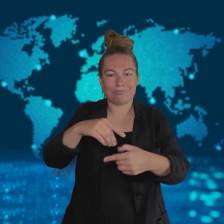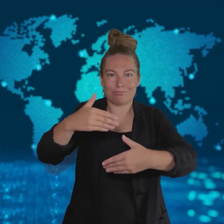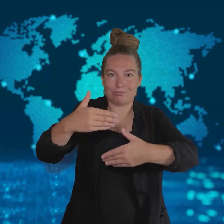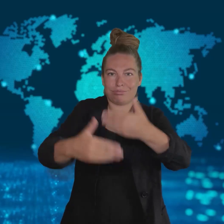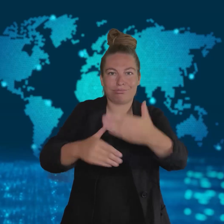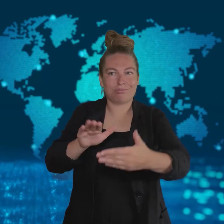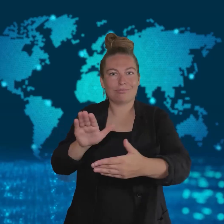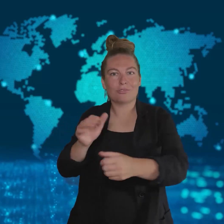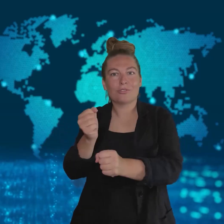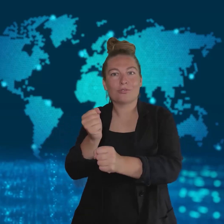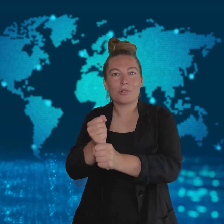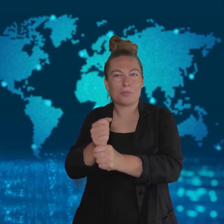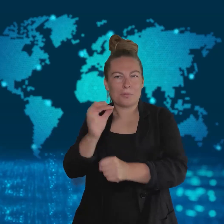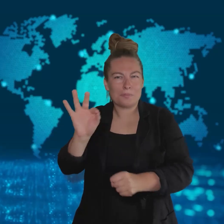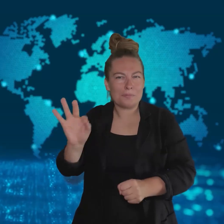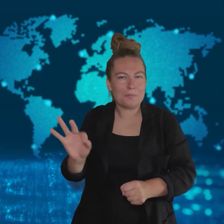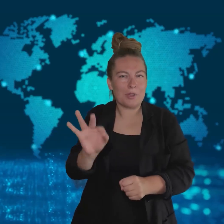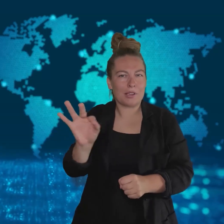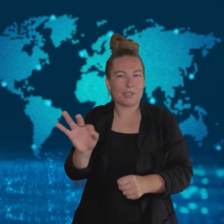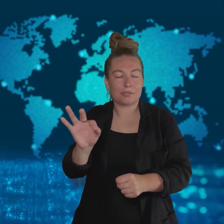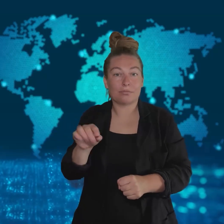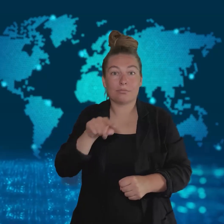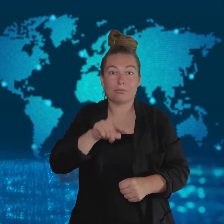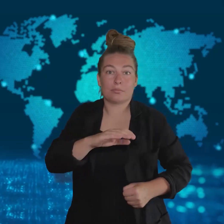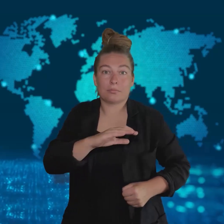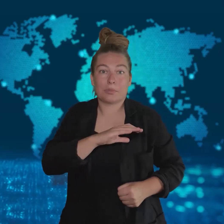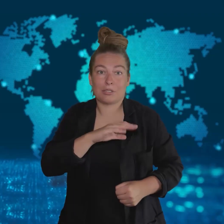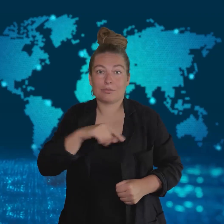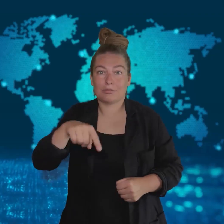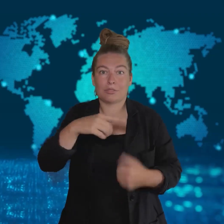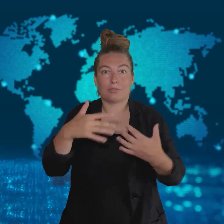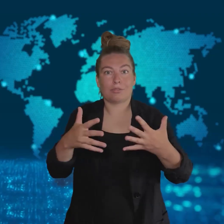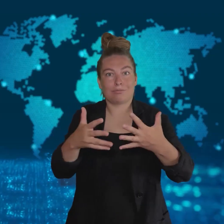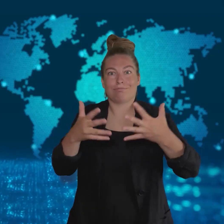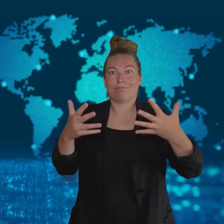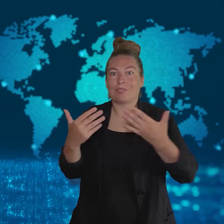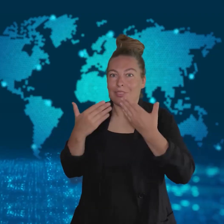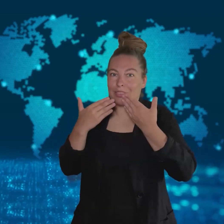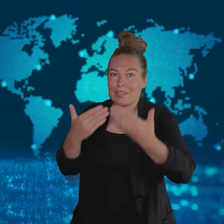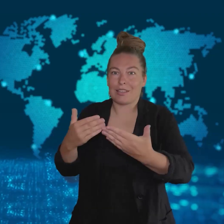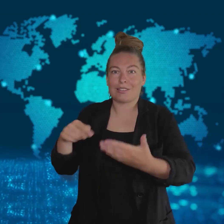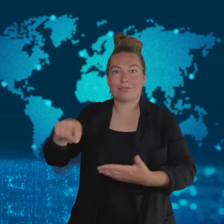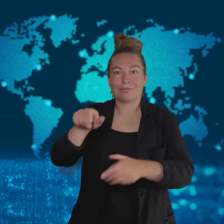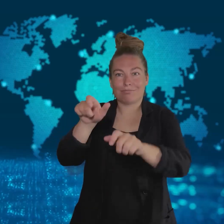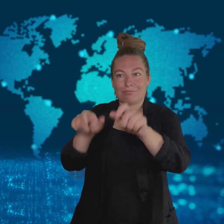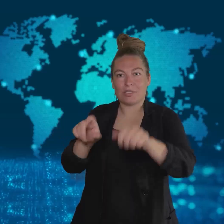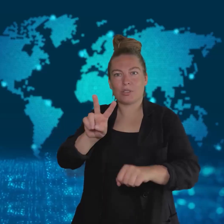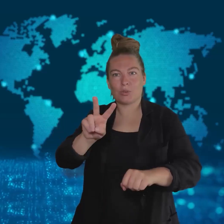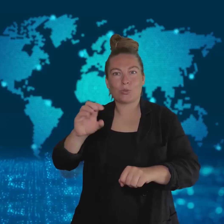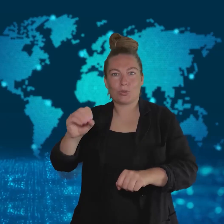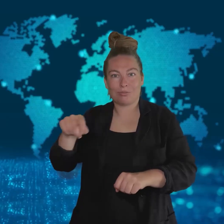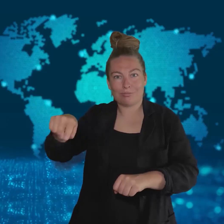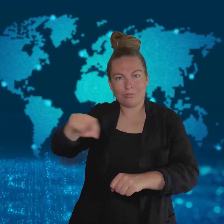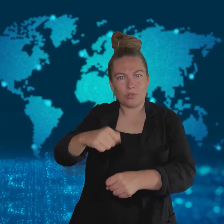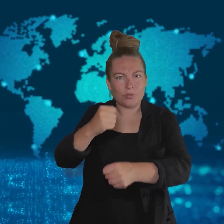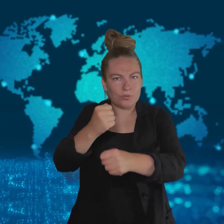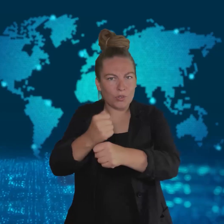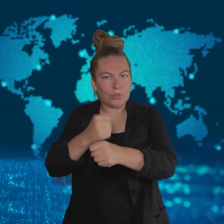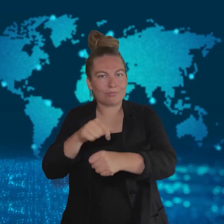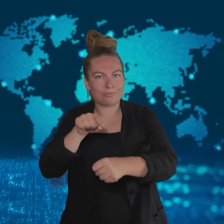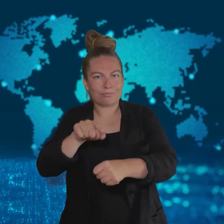Some focus on honey production.